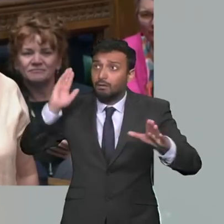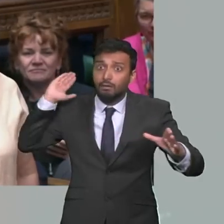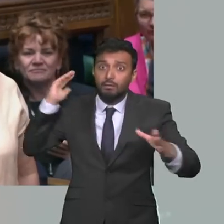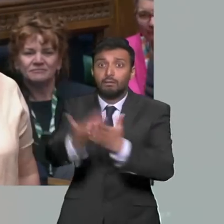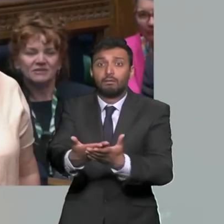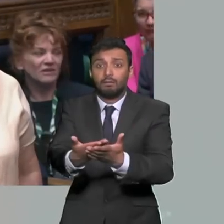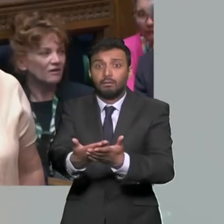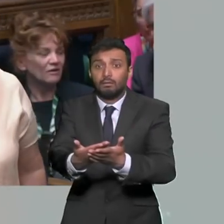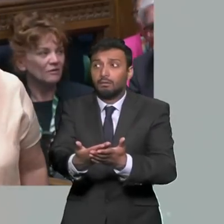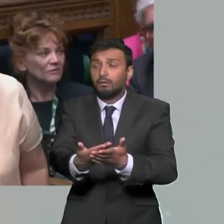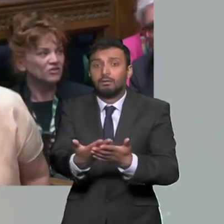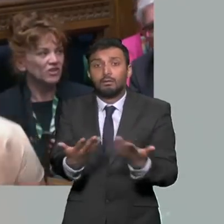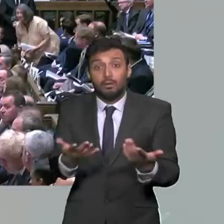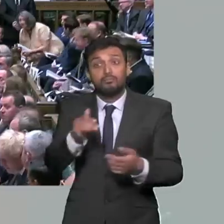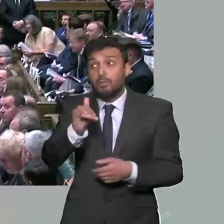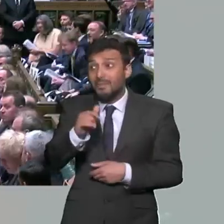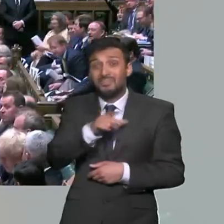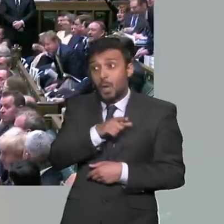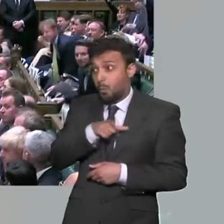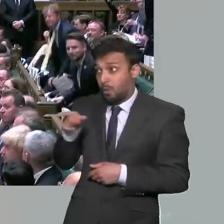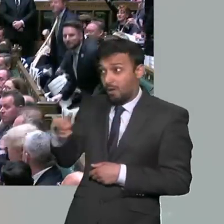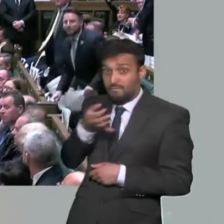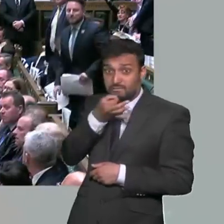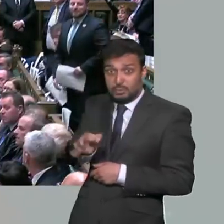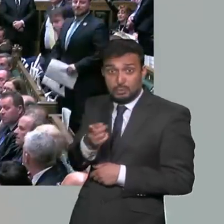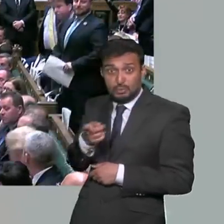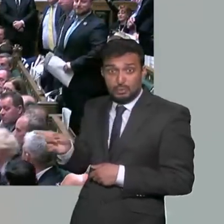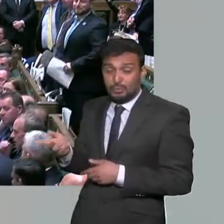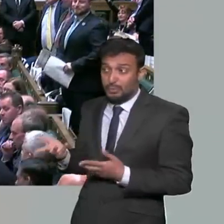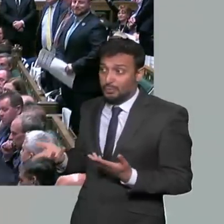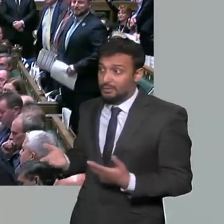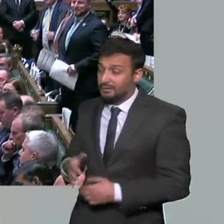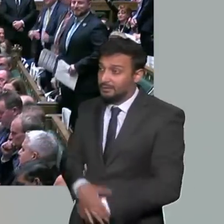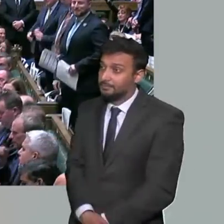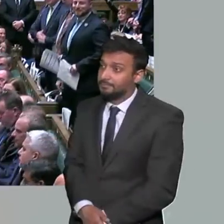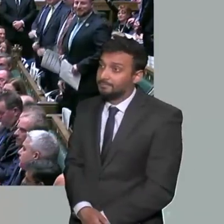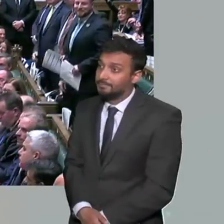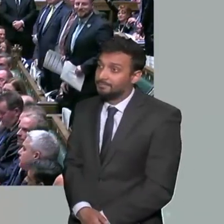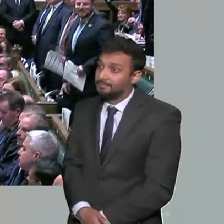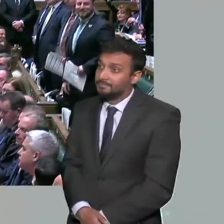why there are so few of them over there on the Labour Benches?